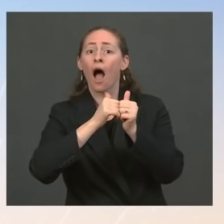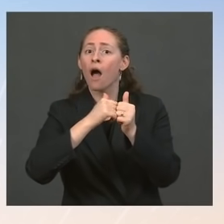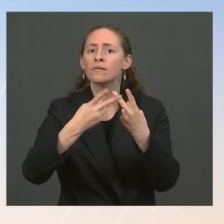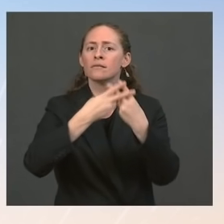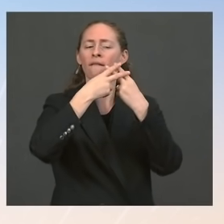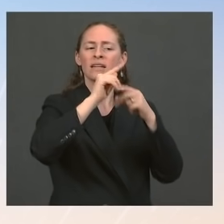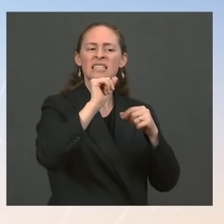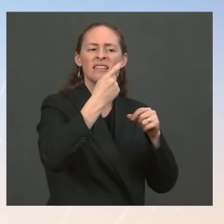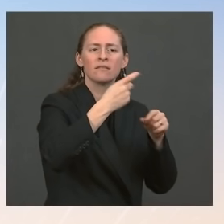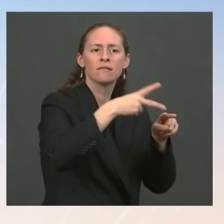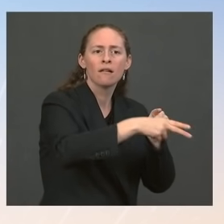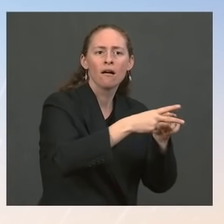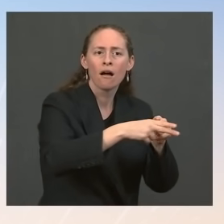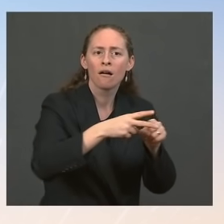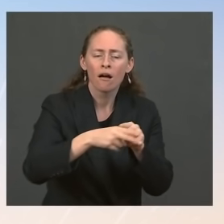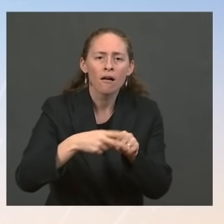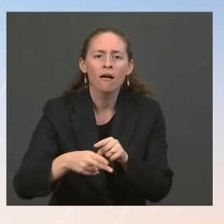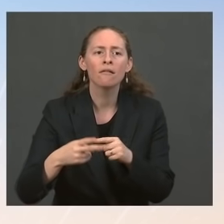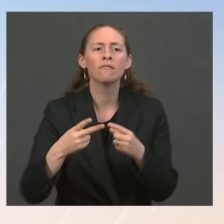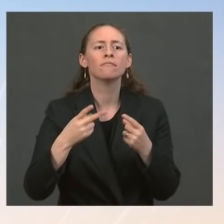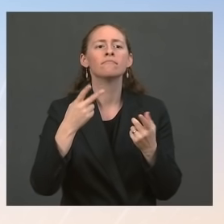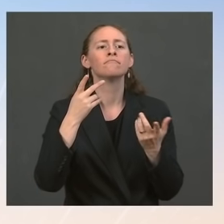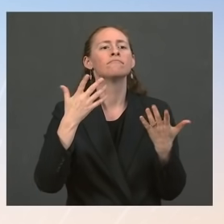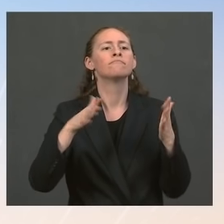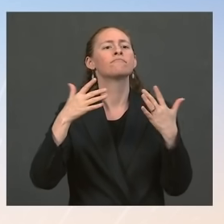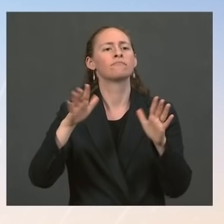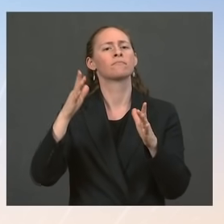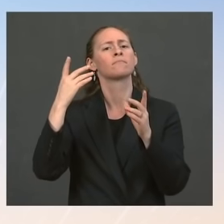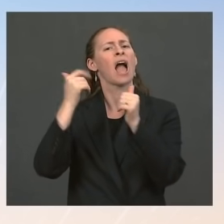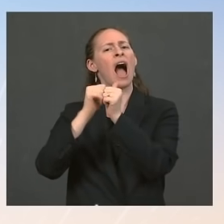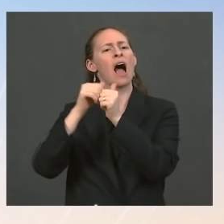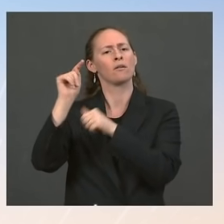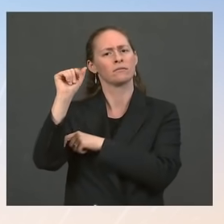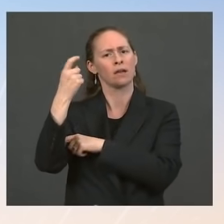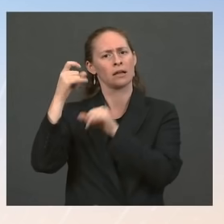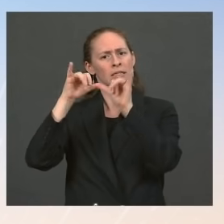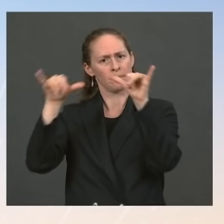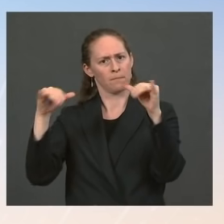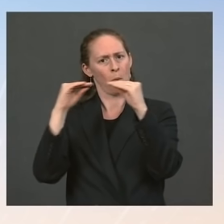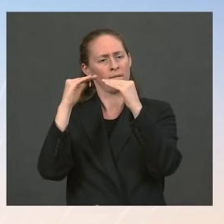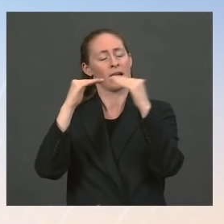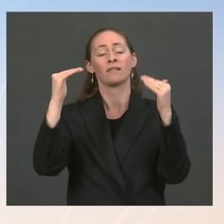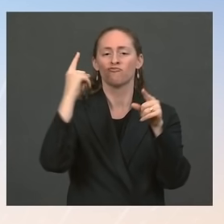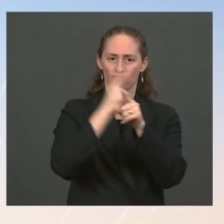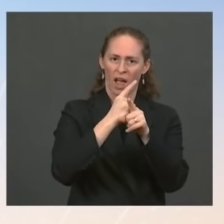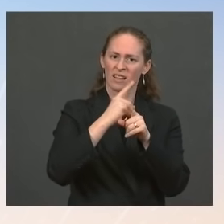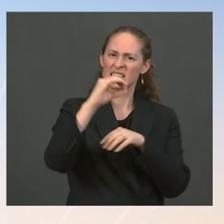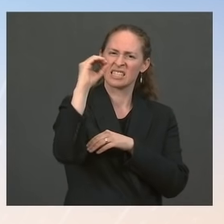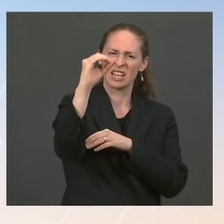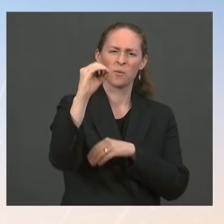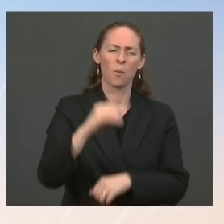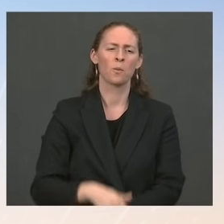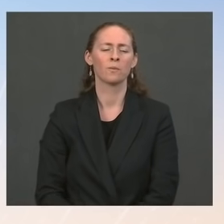including making the tax system more fair -- zero. The Press: Okay. But do you guys acknowledge the sort of broader truth